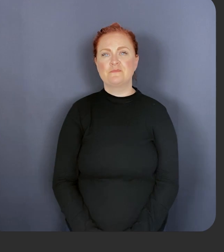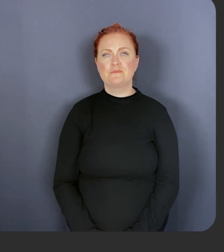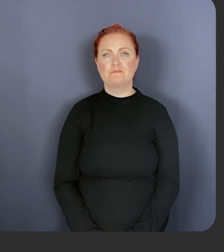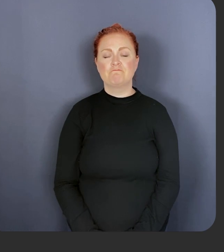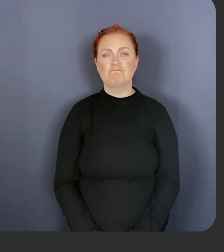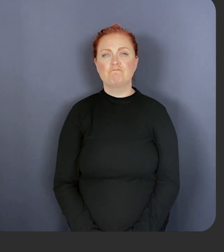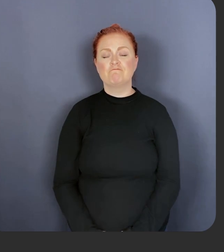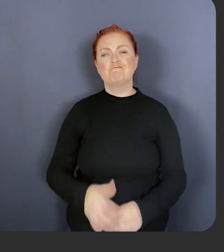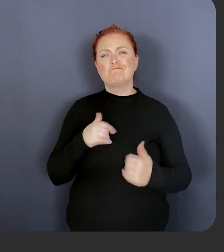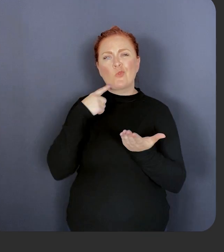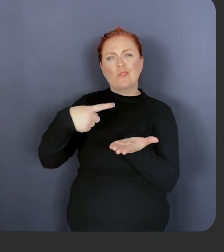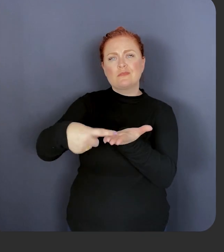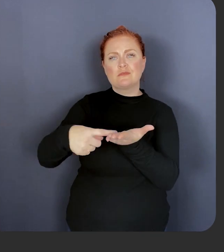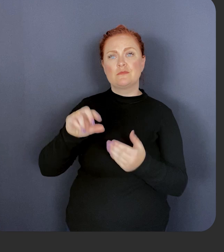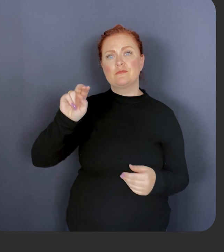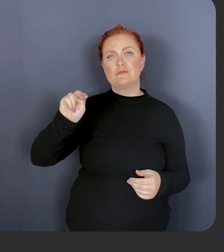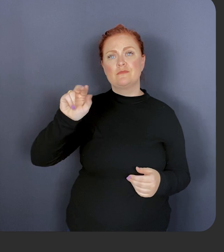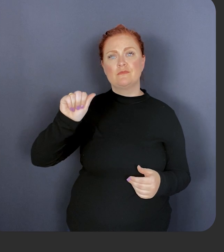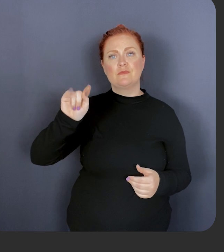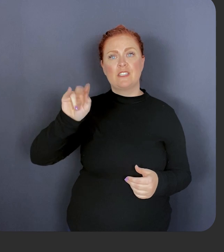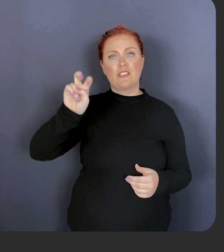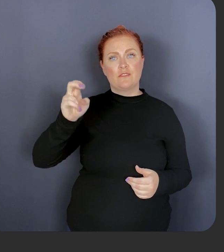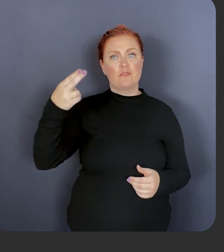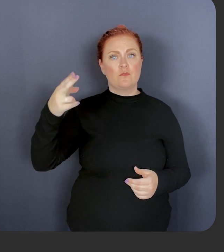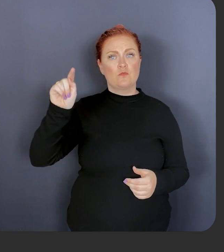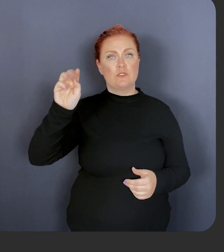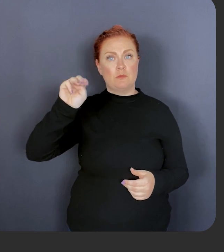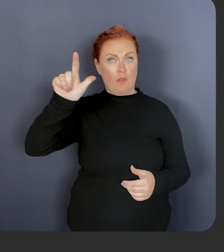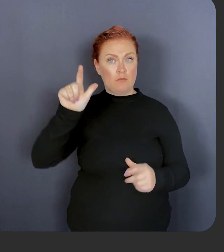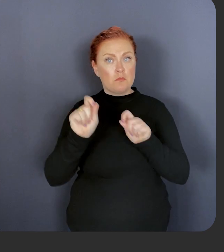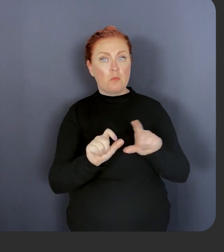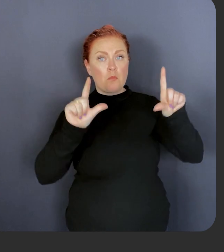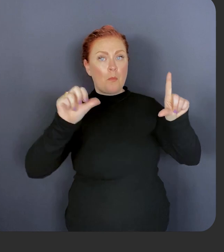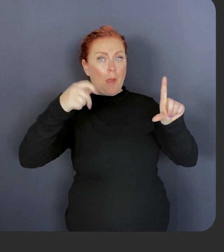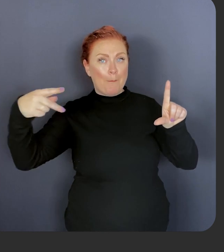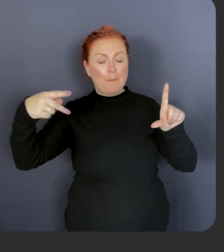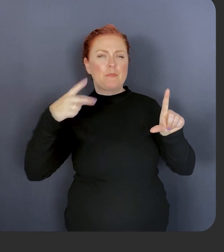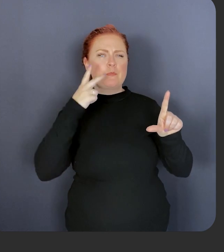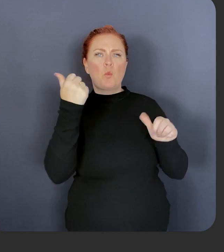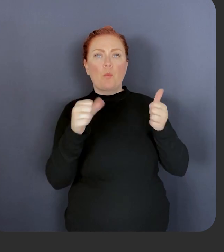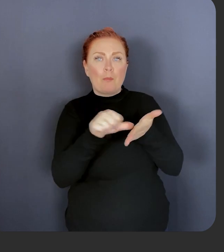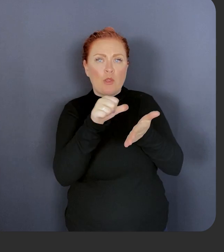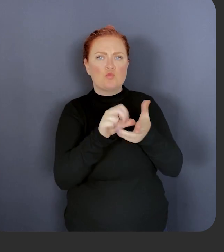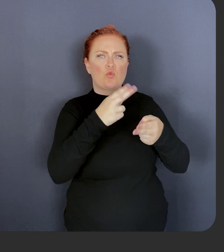And let's talk about native HTML. So if we go to our application, we're actually going to be on our Our Story page here.